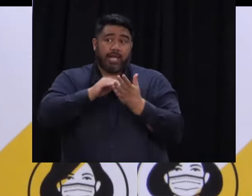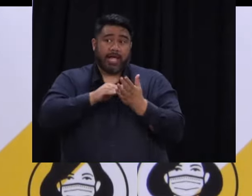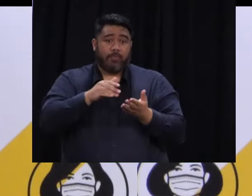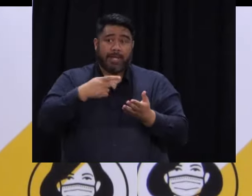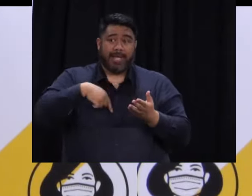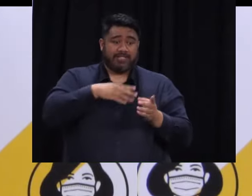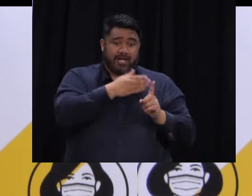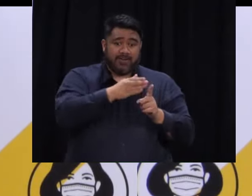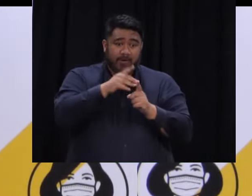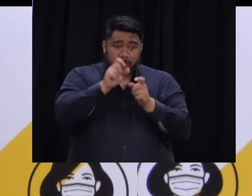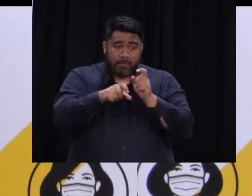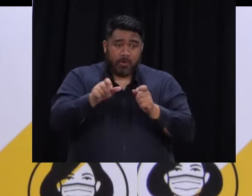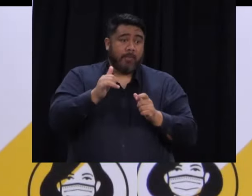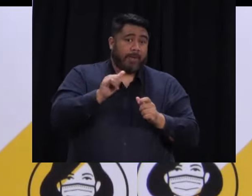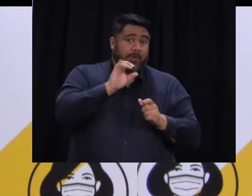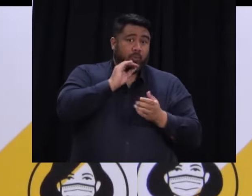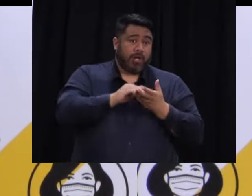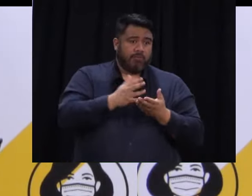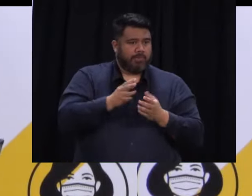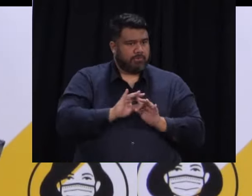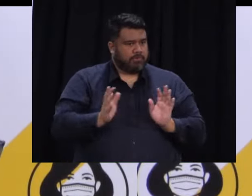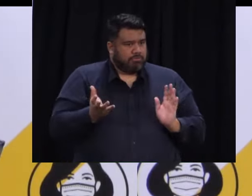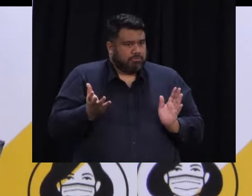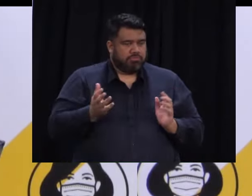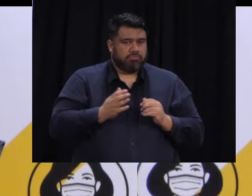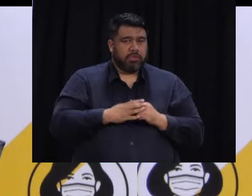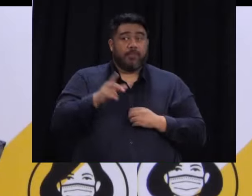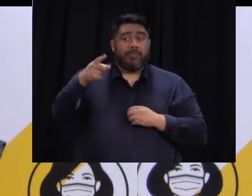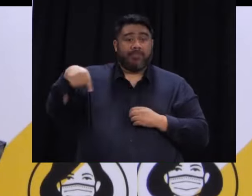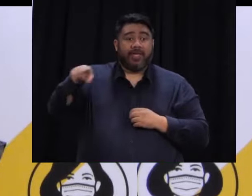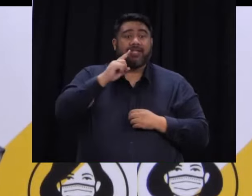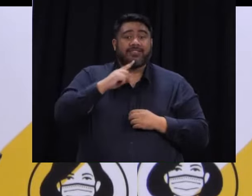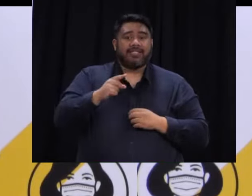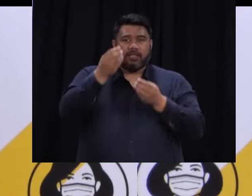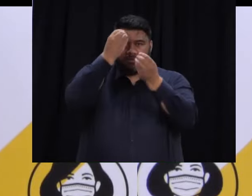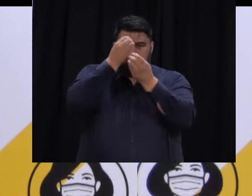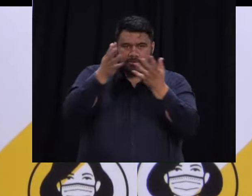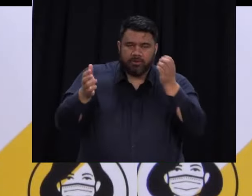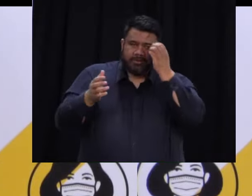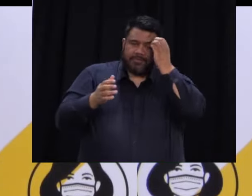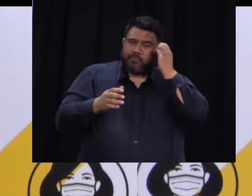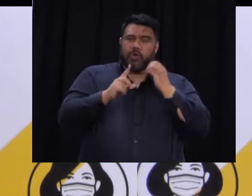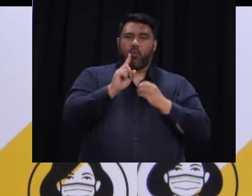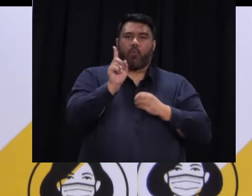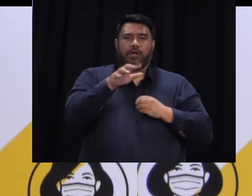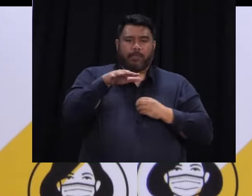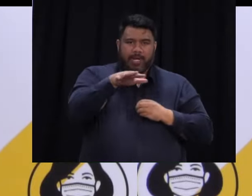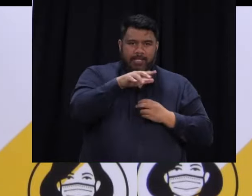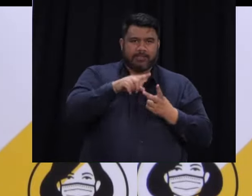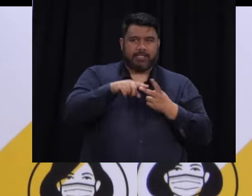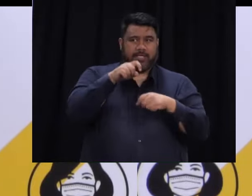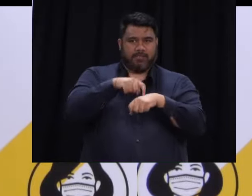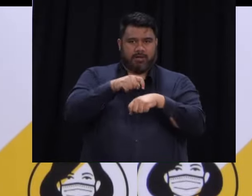go back to them and see whether or not releasing that footage may help with identifying people but it may or may not be